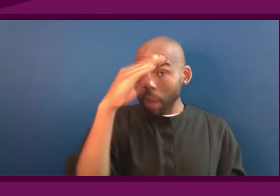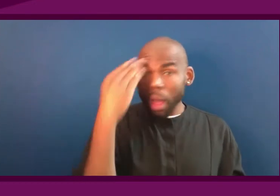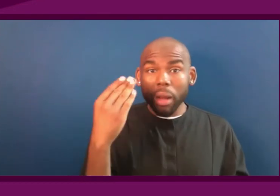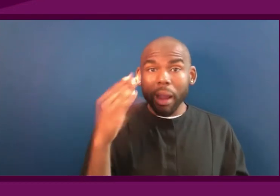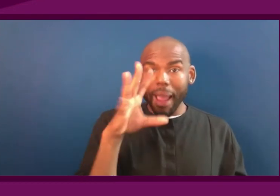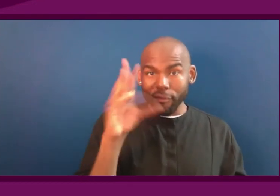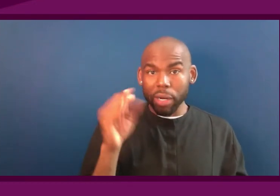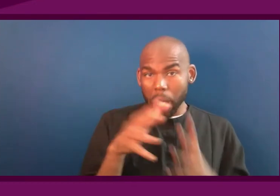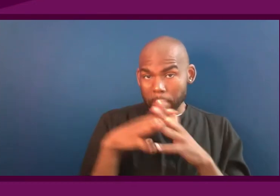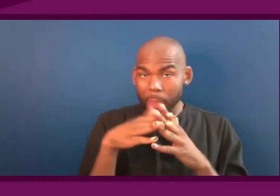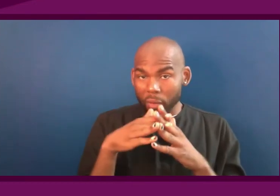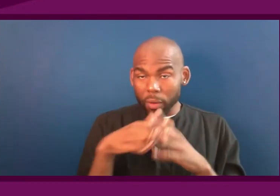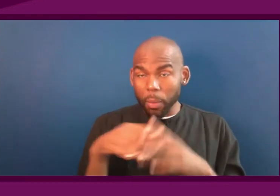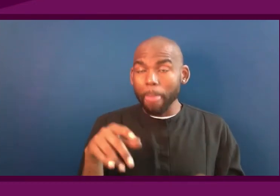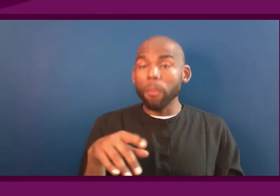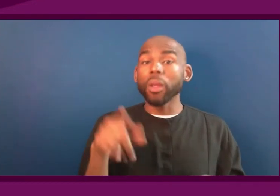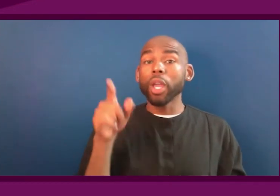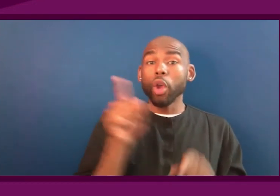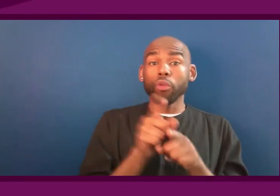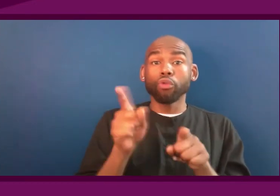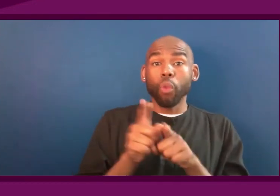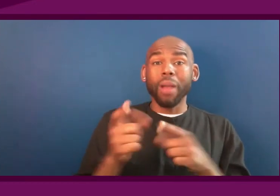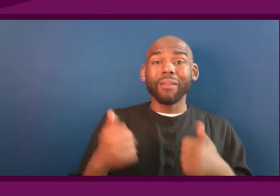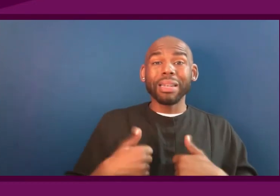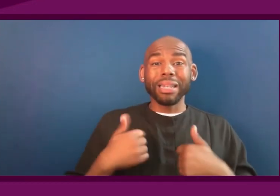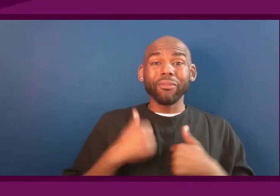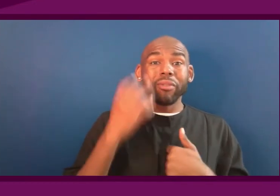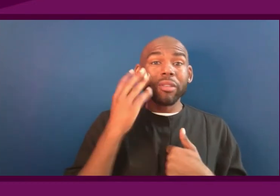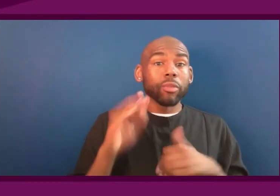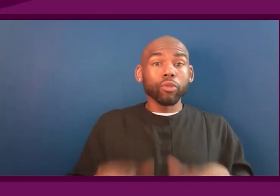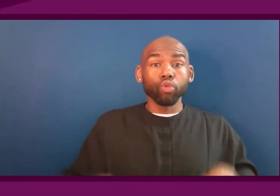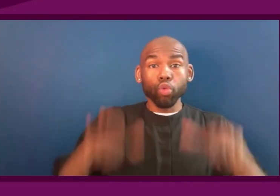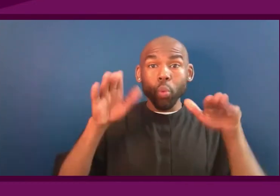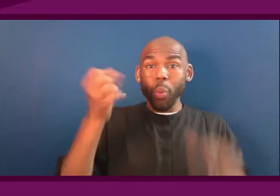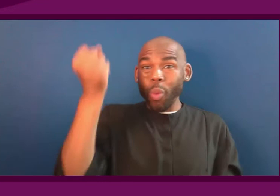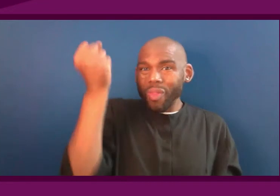there's prejudices everywhere, but it's a little bit worse I perceive sometimes in the part of the